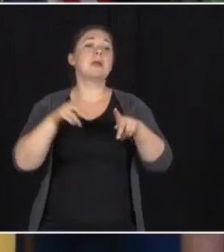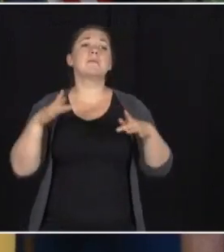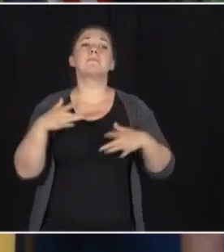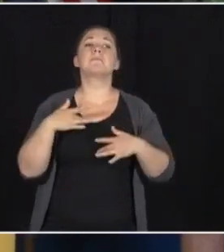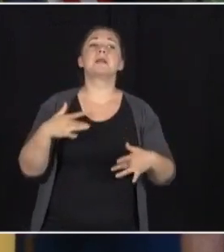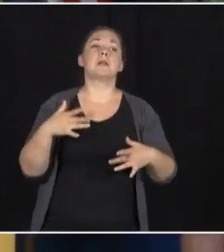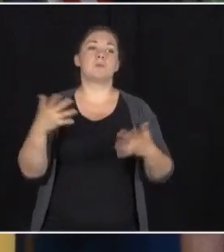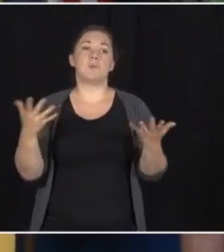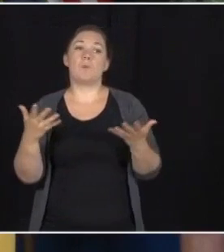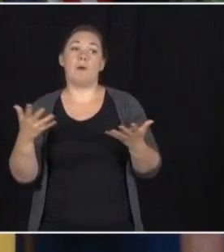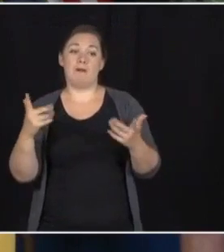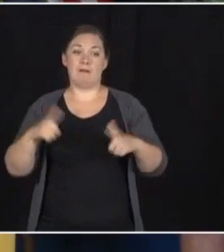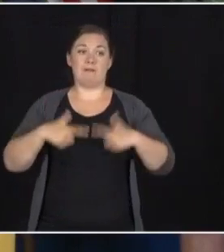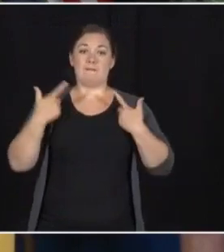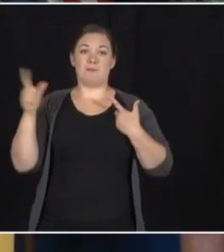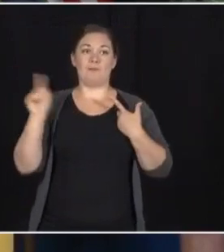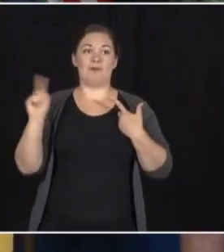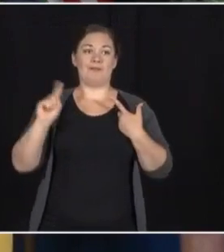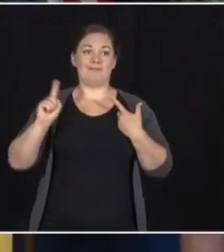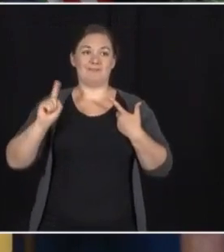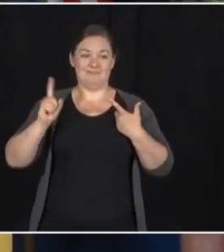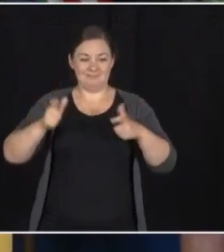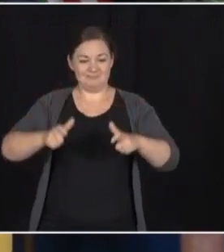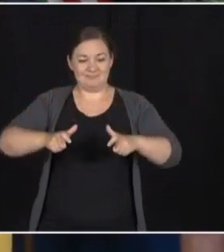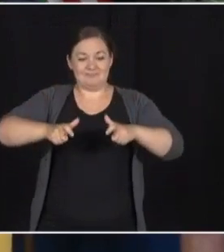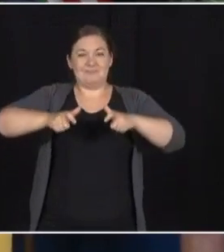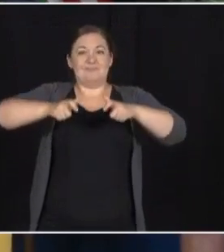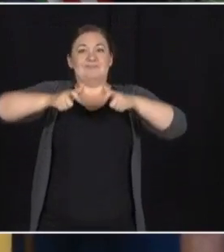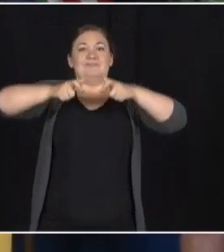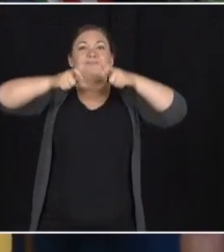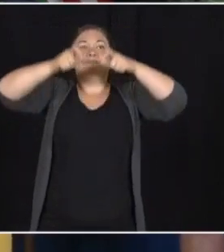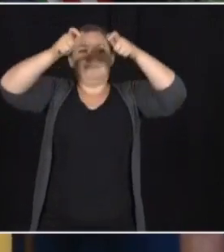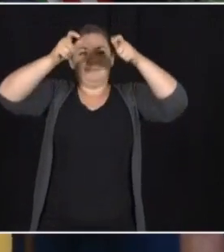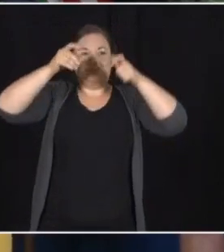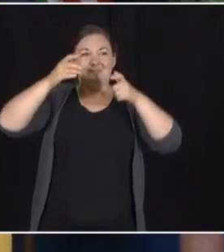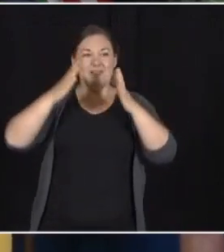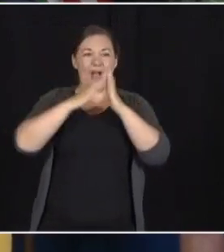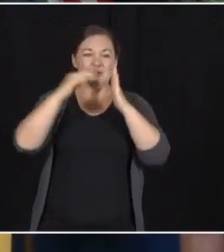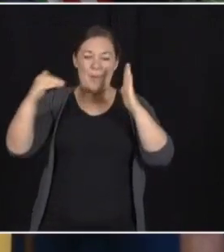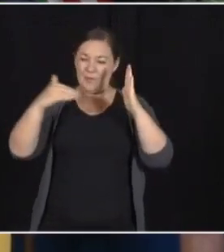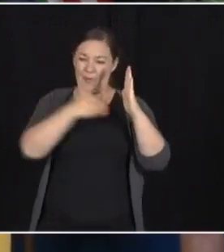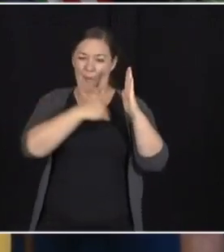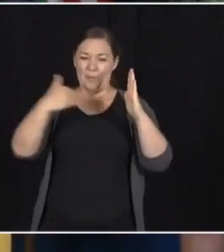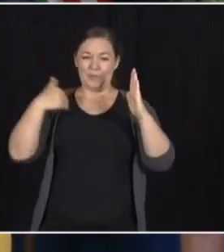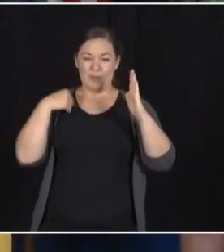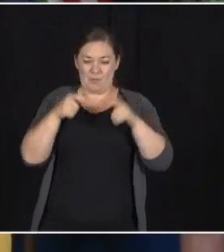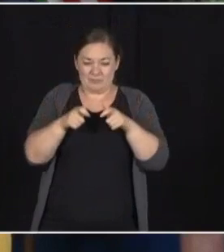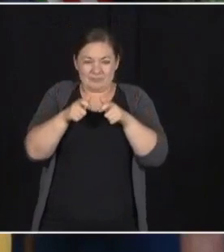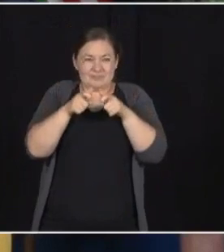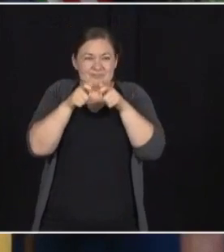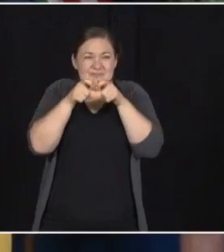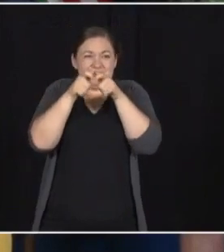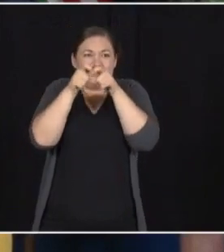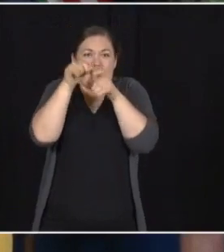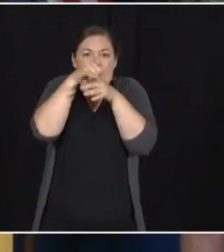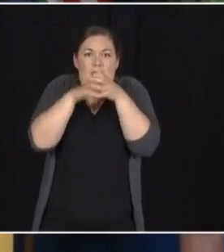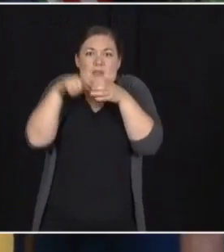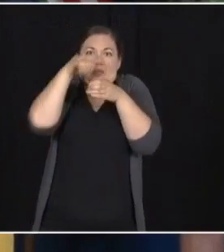back and thought OK, this is happening more and more. You know what it is? There's so many people living in condos in downtown Toronto.